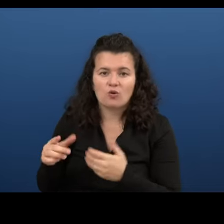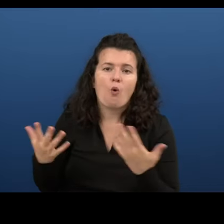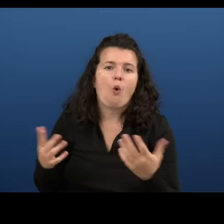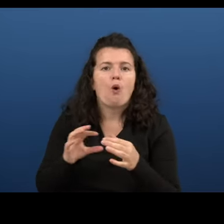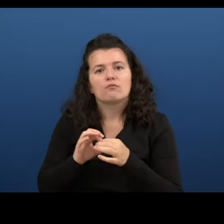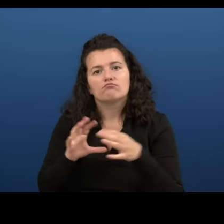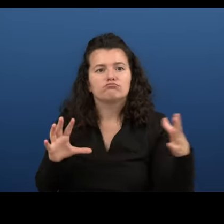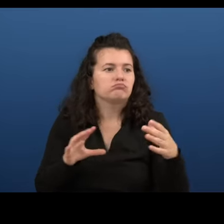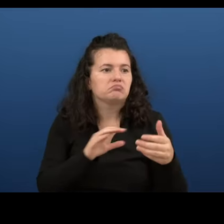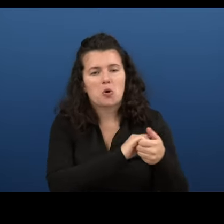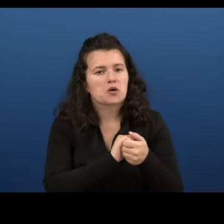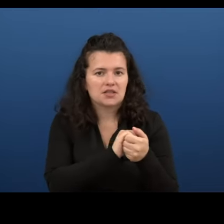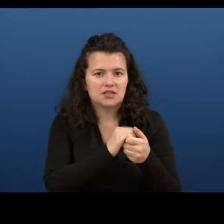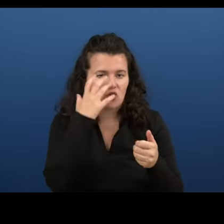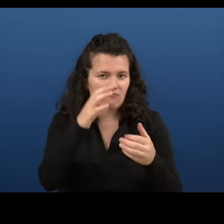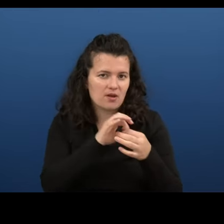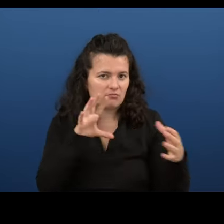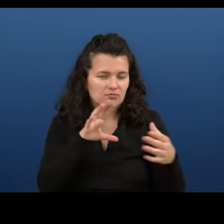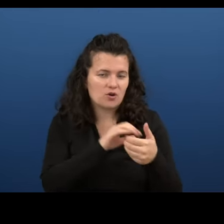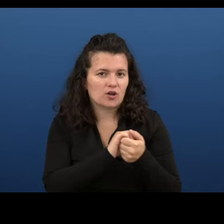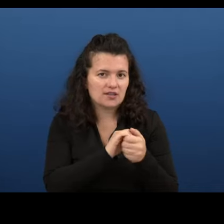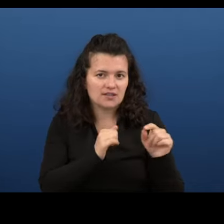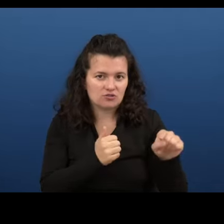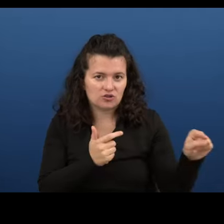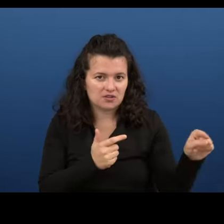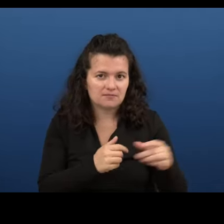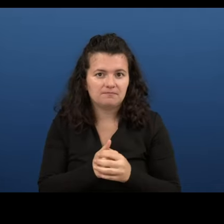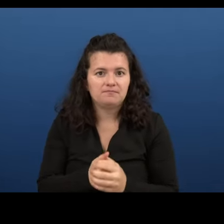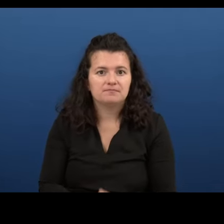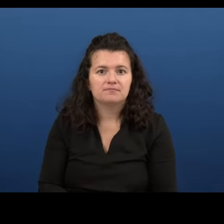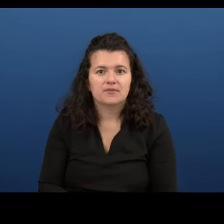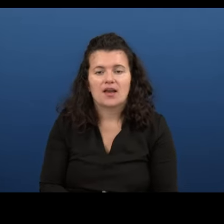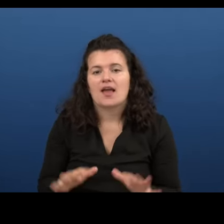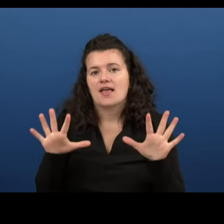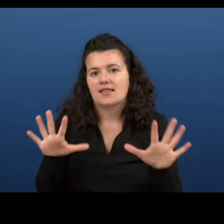11:29:51 organizations are countdown. Now the last 10 seconds for everybody who wants.